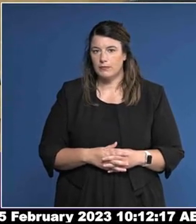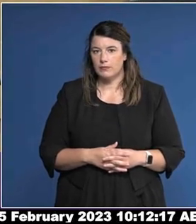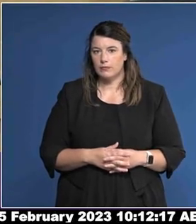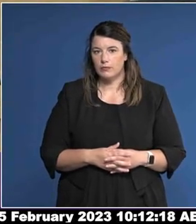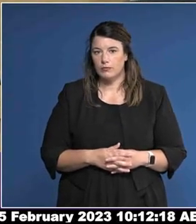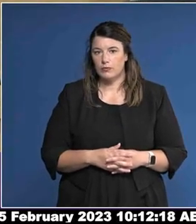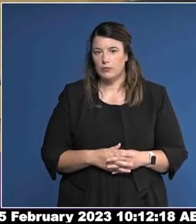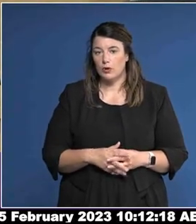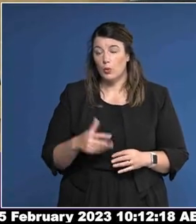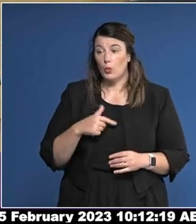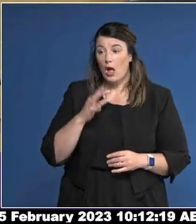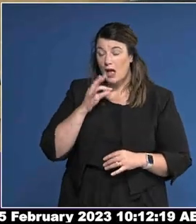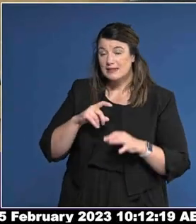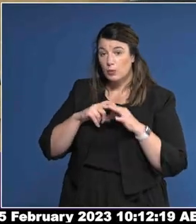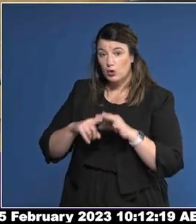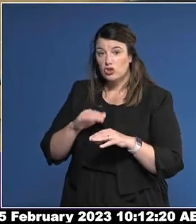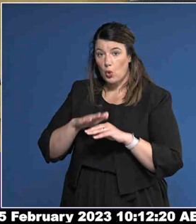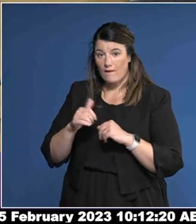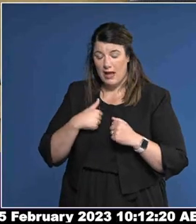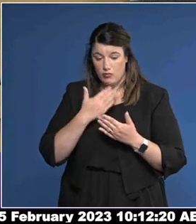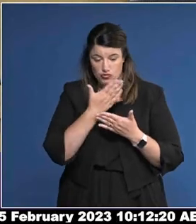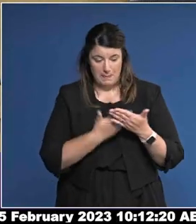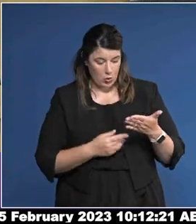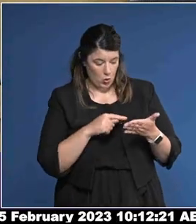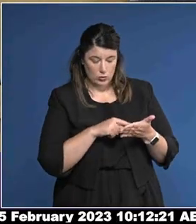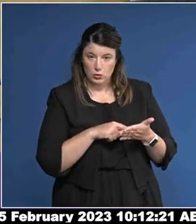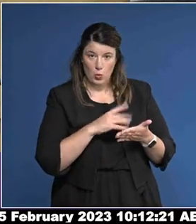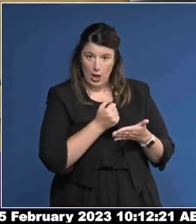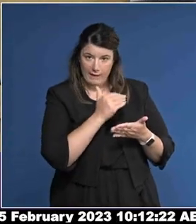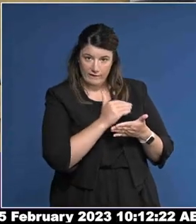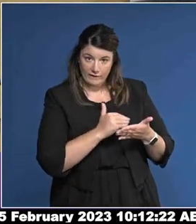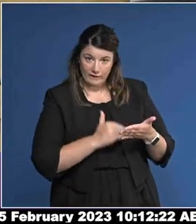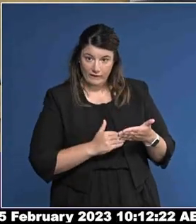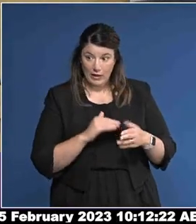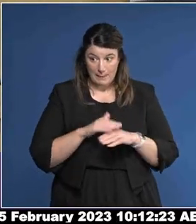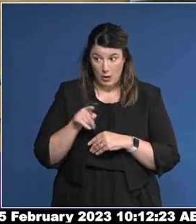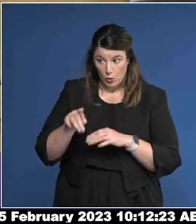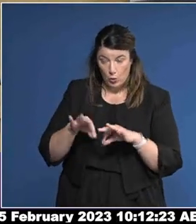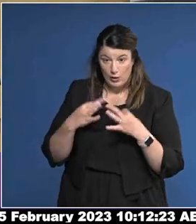Commission to the extent that the rest of us - and I think Ms Toohey has a copy of the